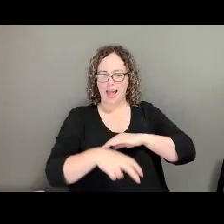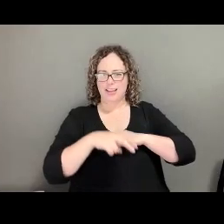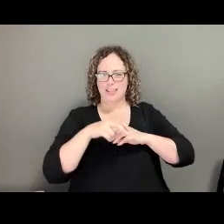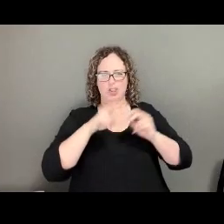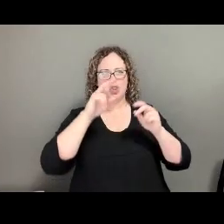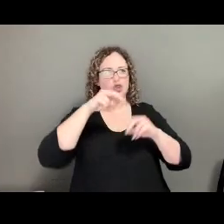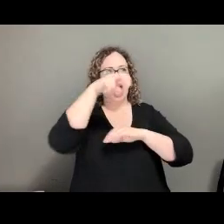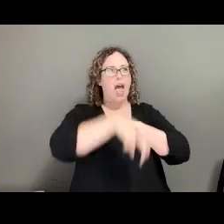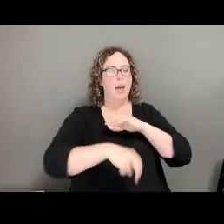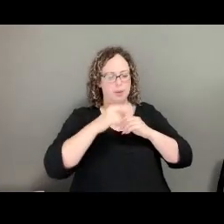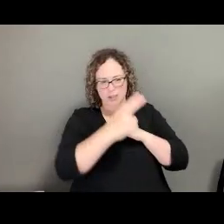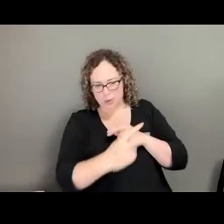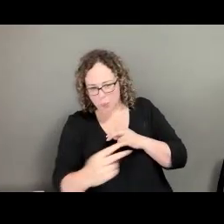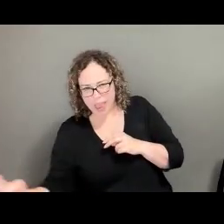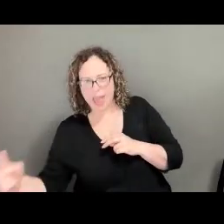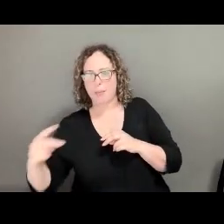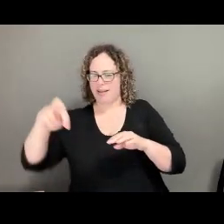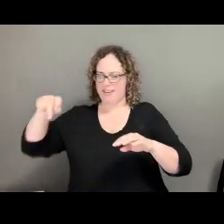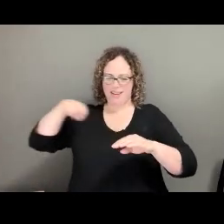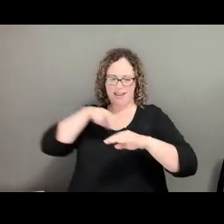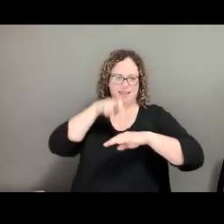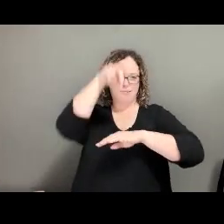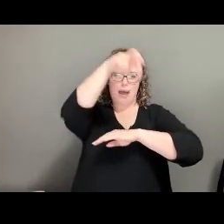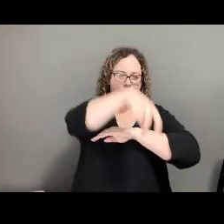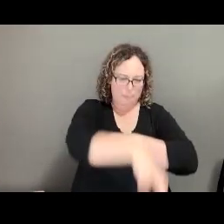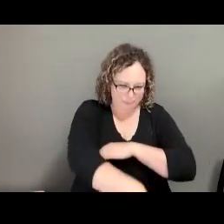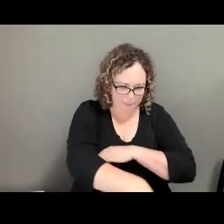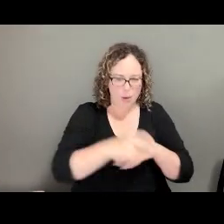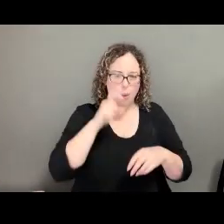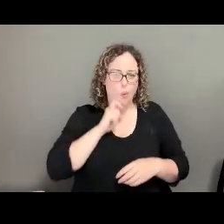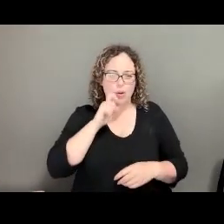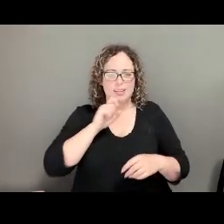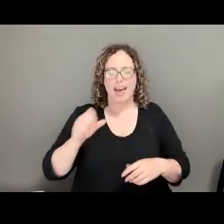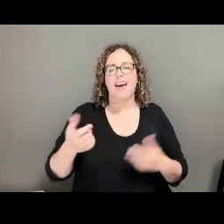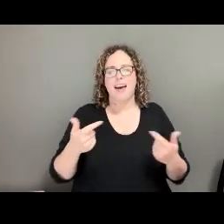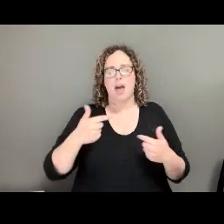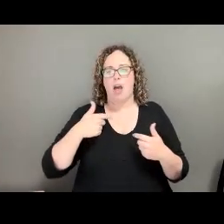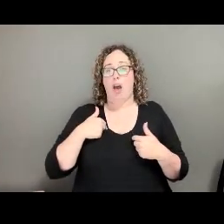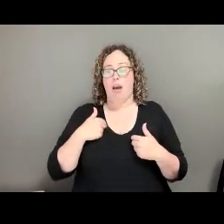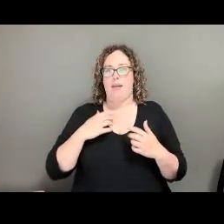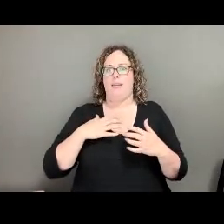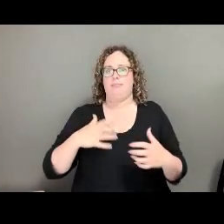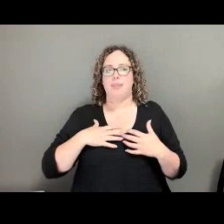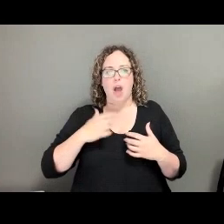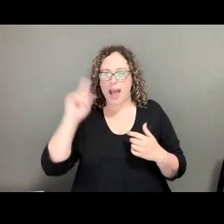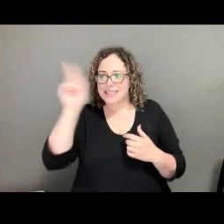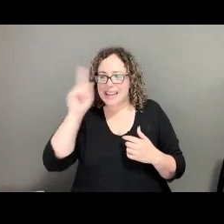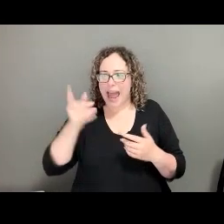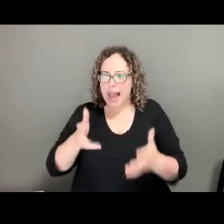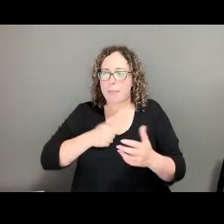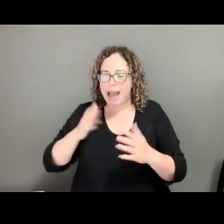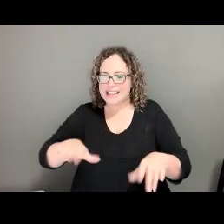so we could climb back up the cliff again. So I don't think I'd probably let my kids do that now. I probably first